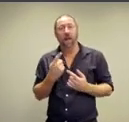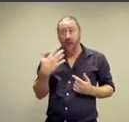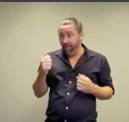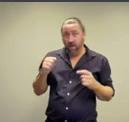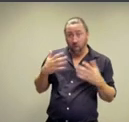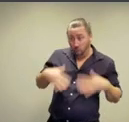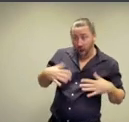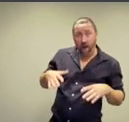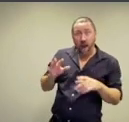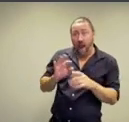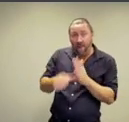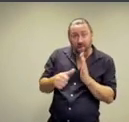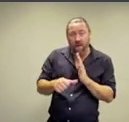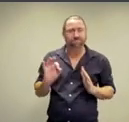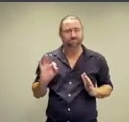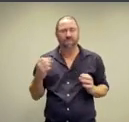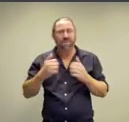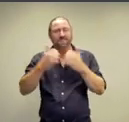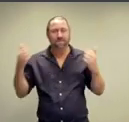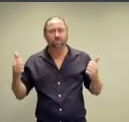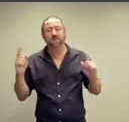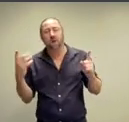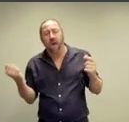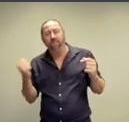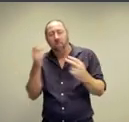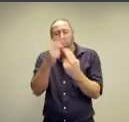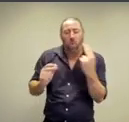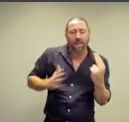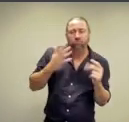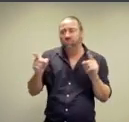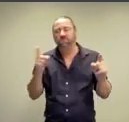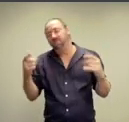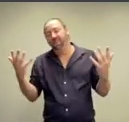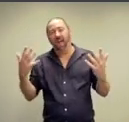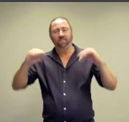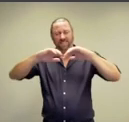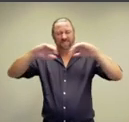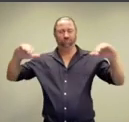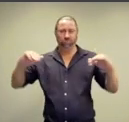diagram but it's worth keeping that in mind,